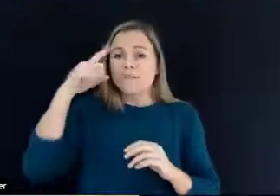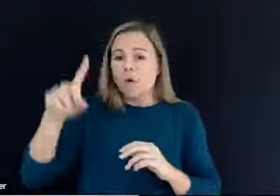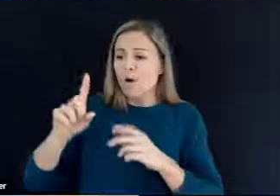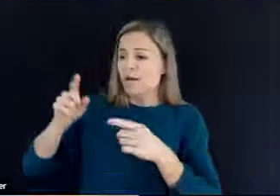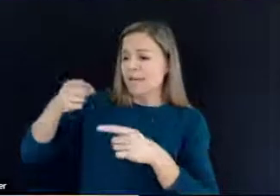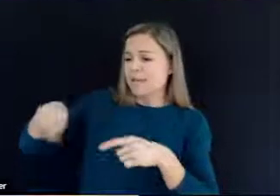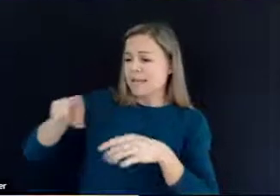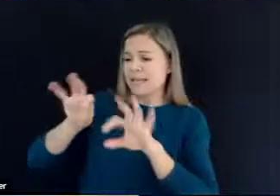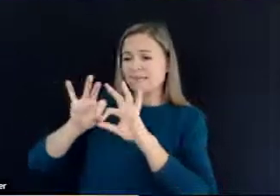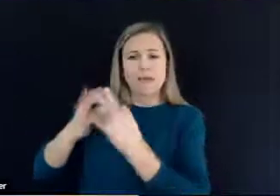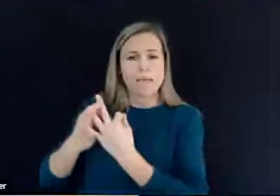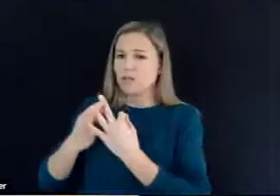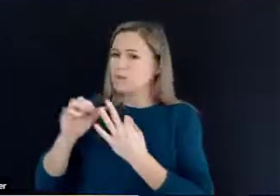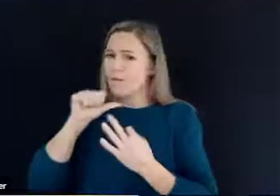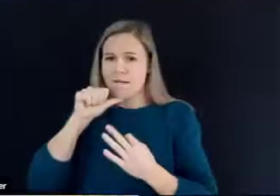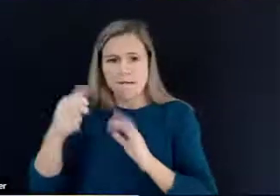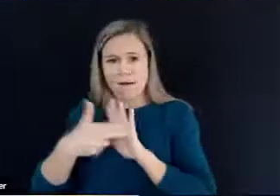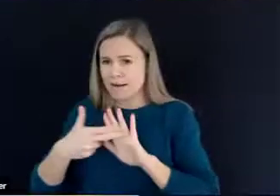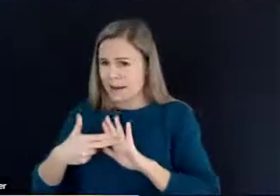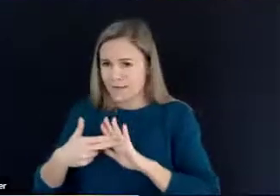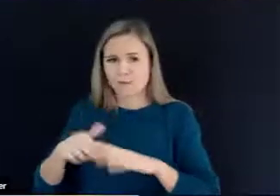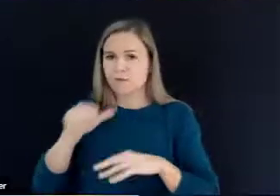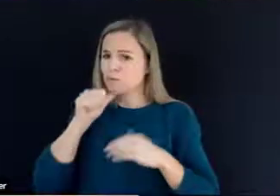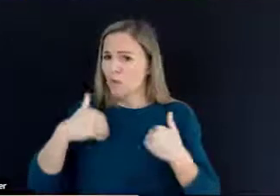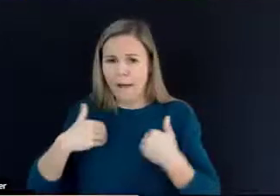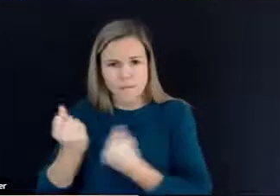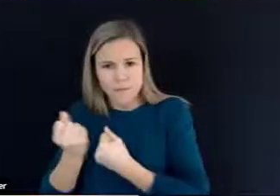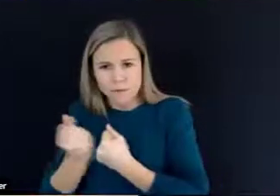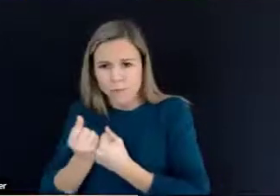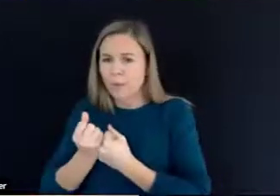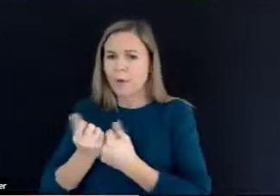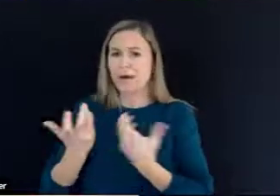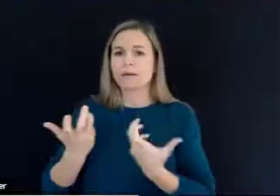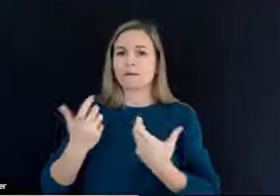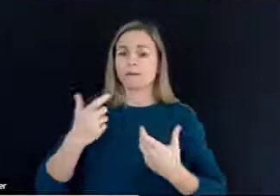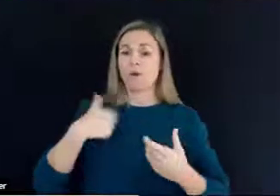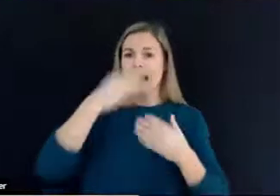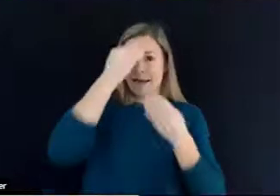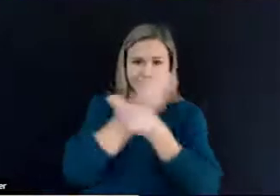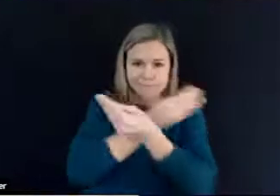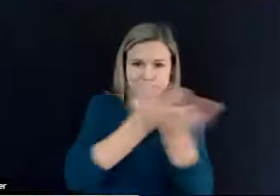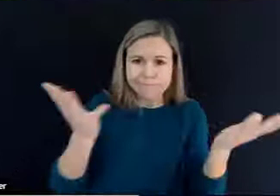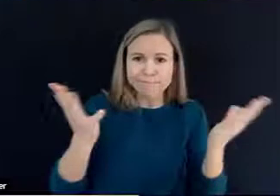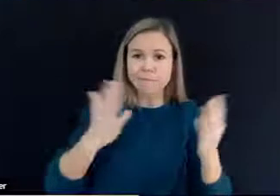and you'll learn that today I think as I share about my experience of not having support